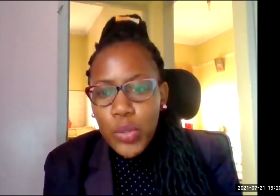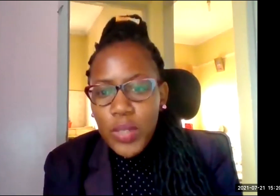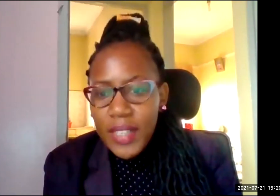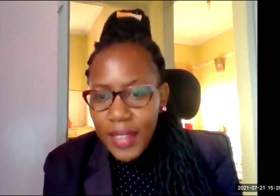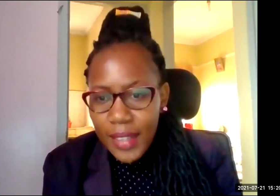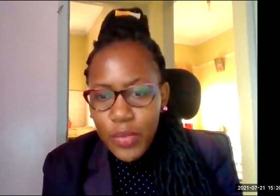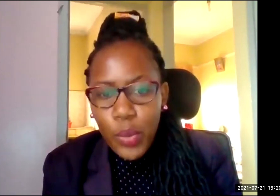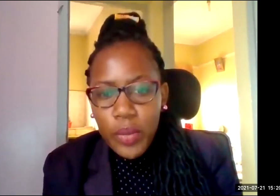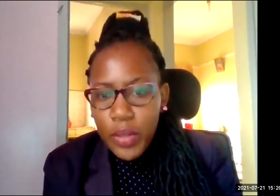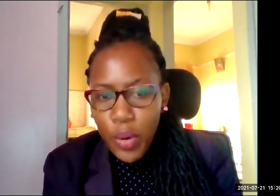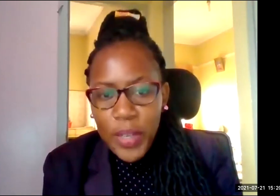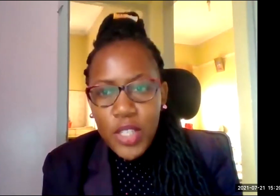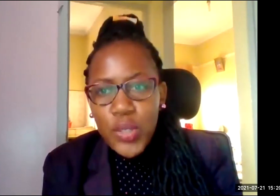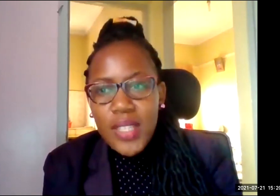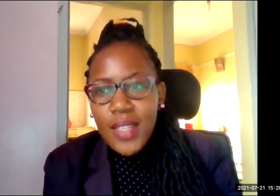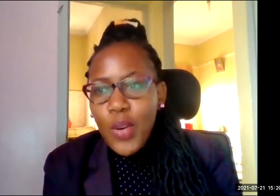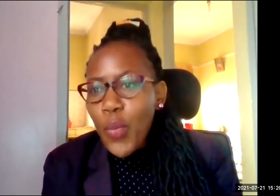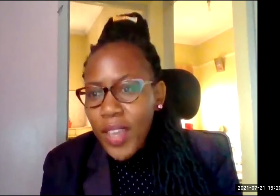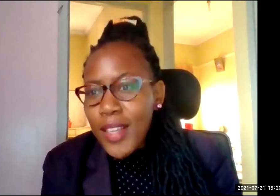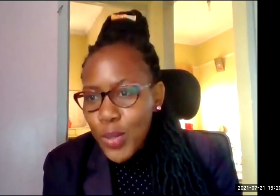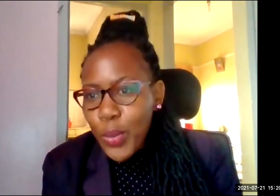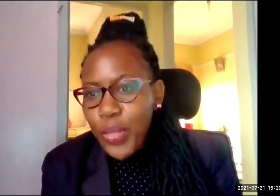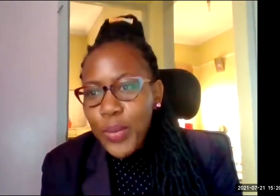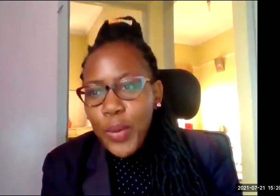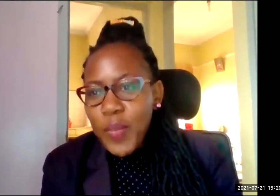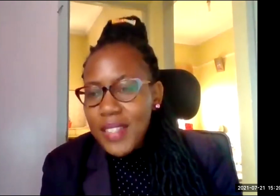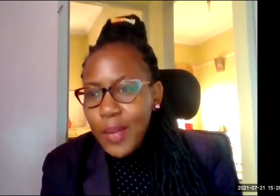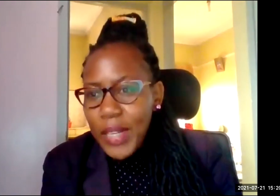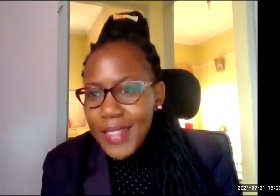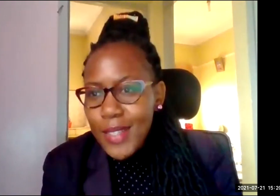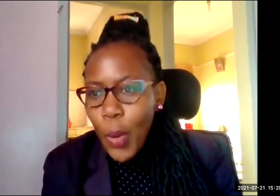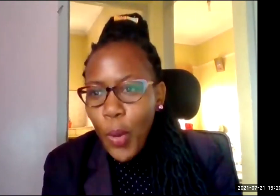yeah. Any final comments. >> SARAH MUSAU: Thank you so much,